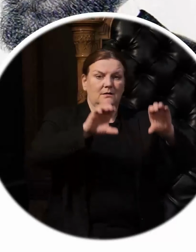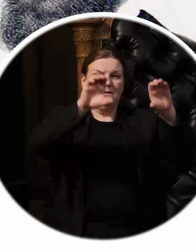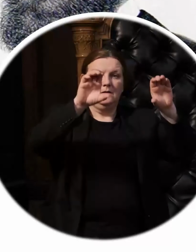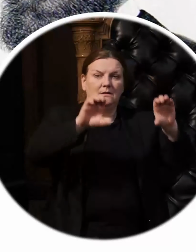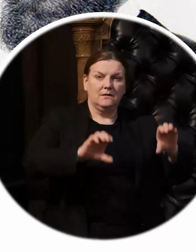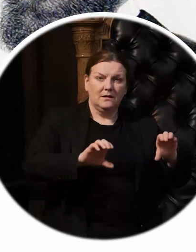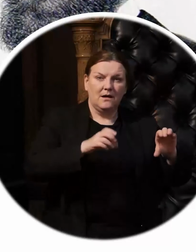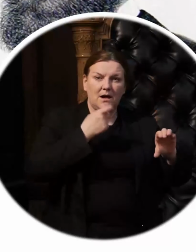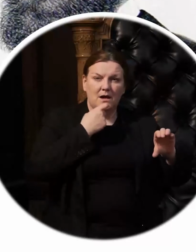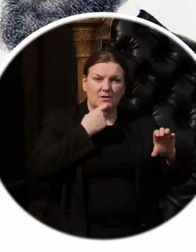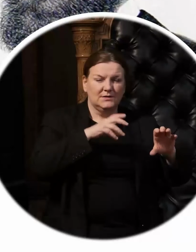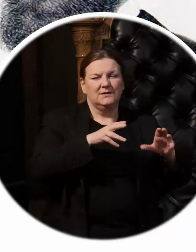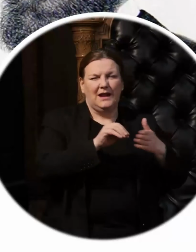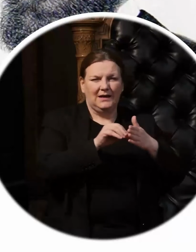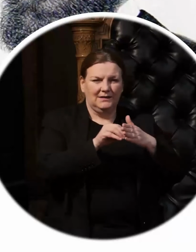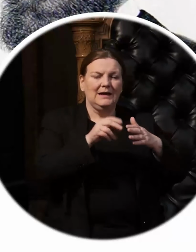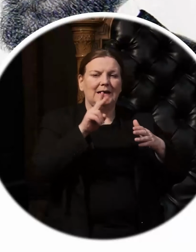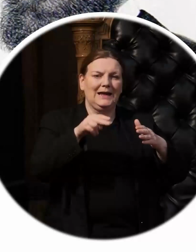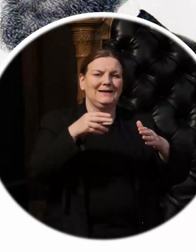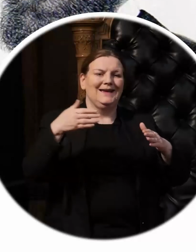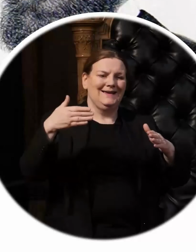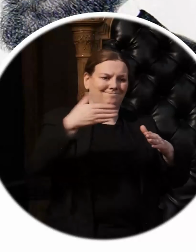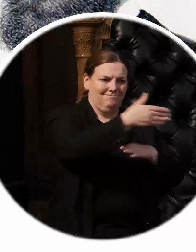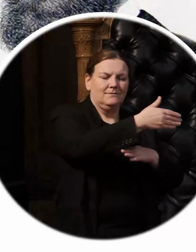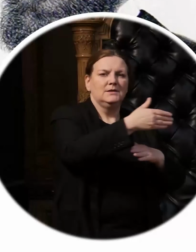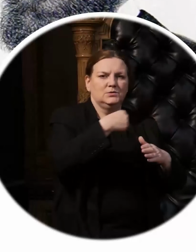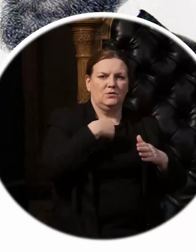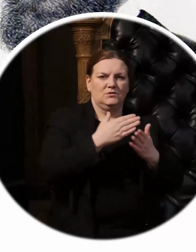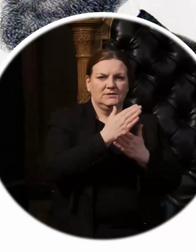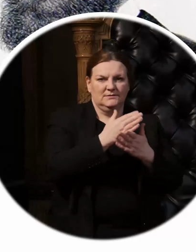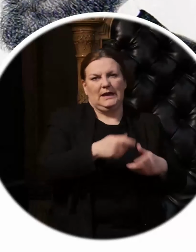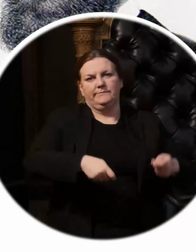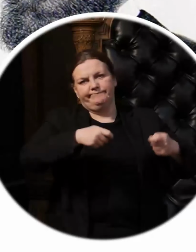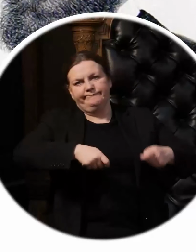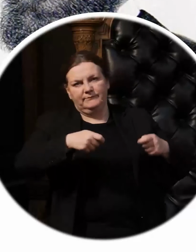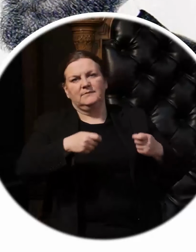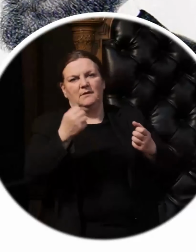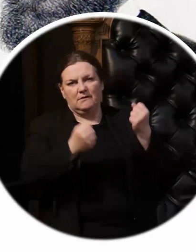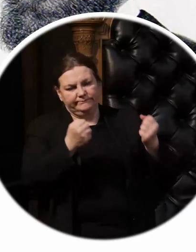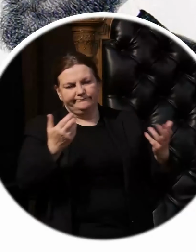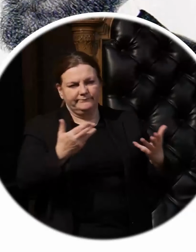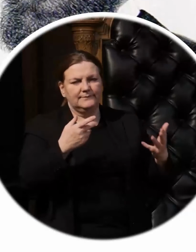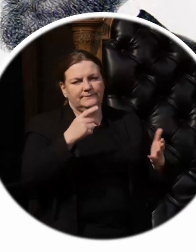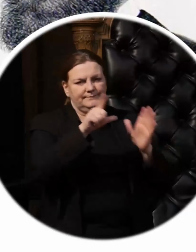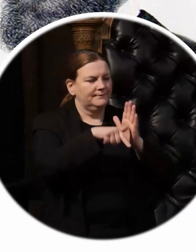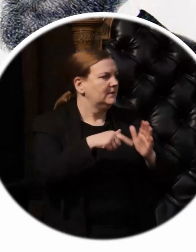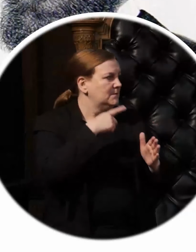vehicular access to the railway station and that was designed by Robert Mallett, who we met earlier.